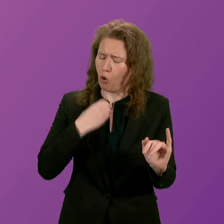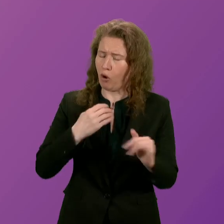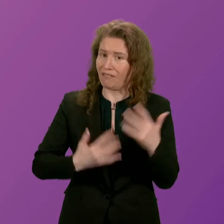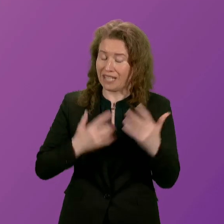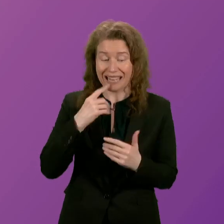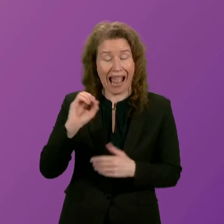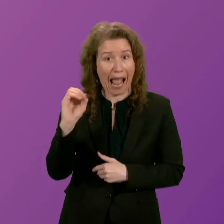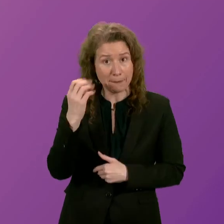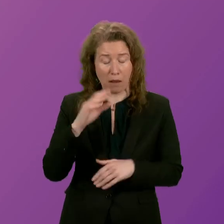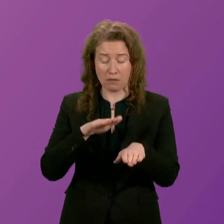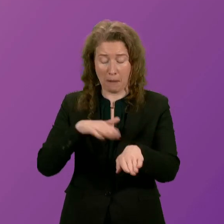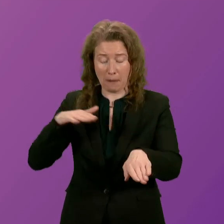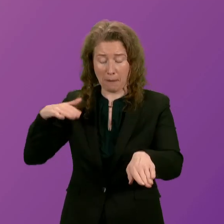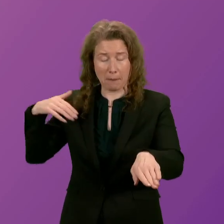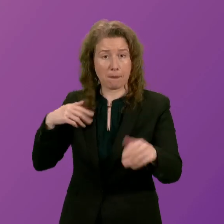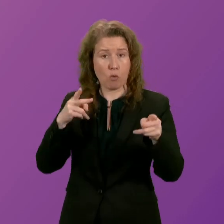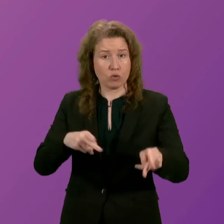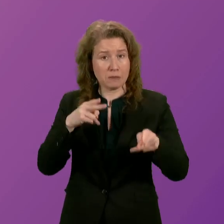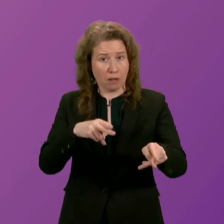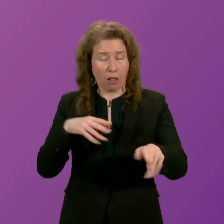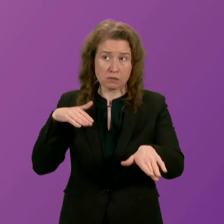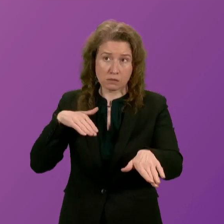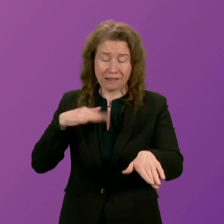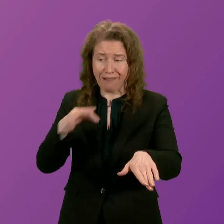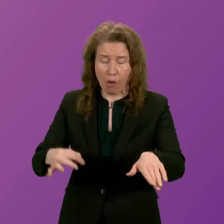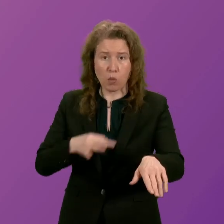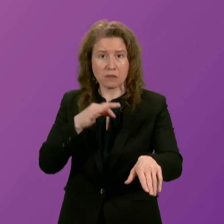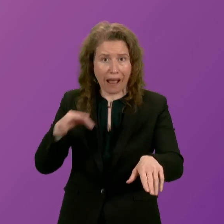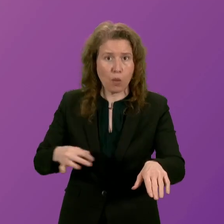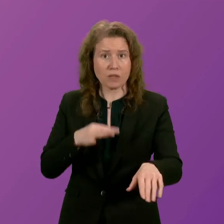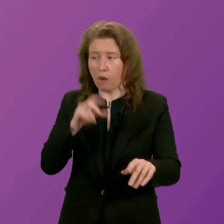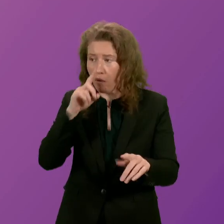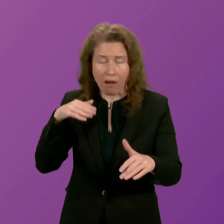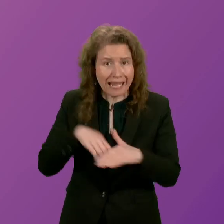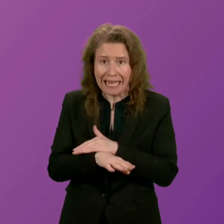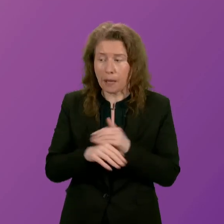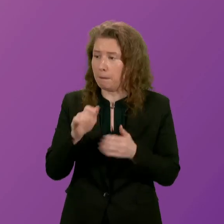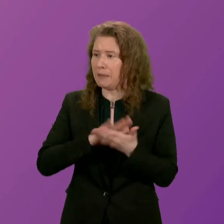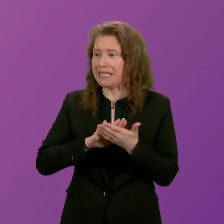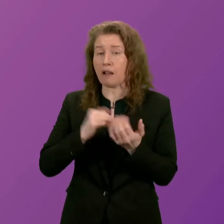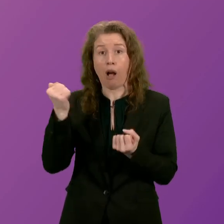are being left to queue up outside hospitals for hours on end, turning car parks into makeshift